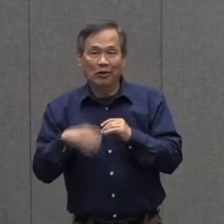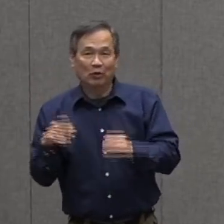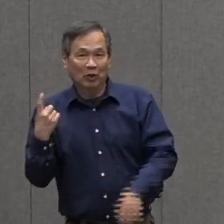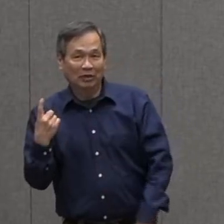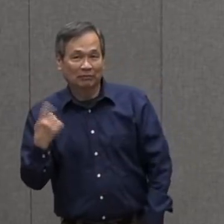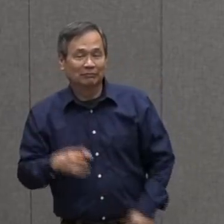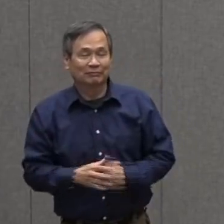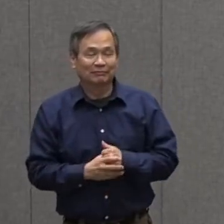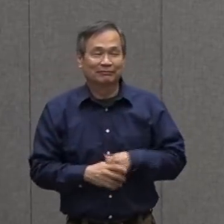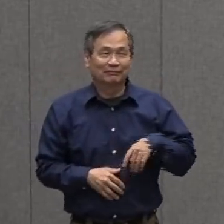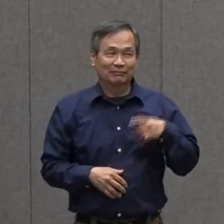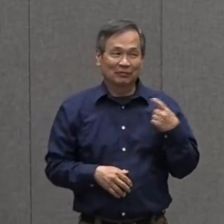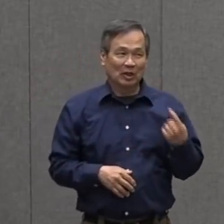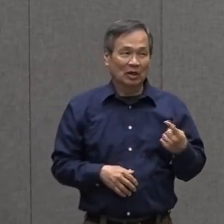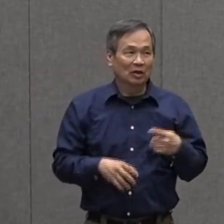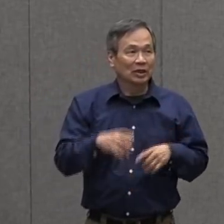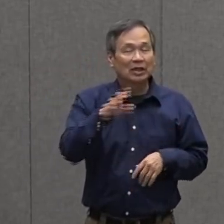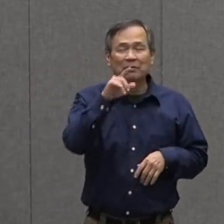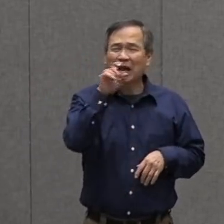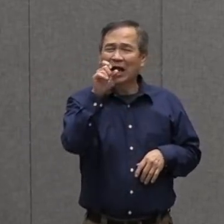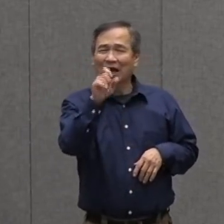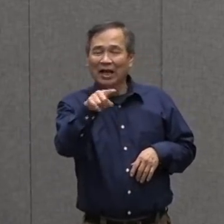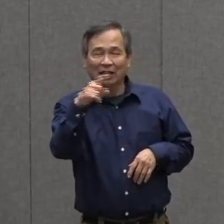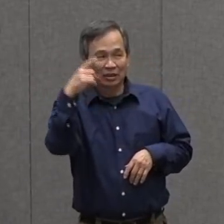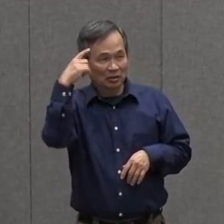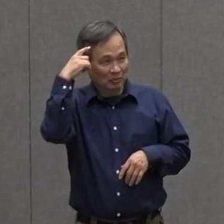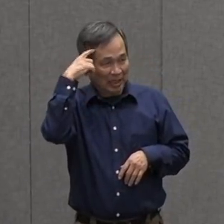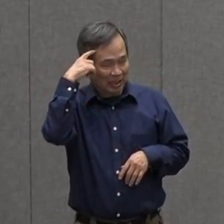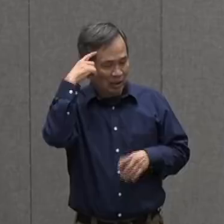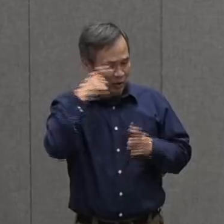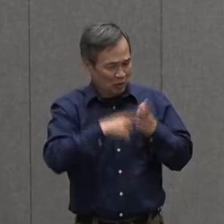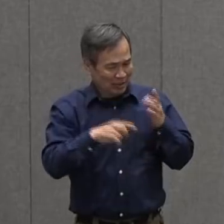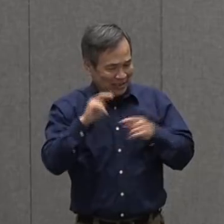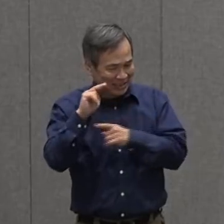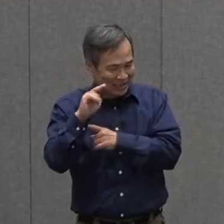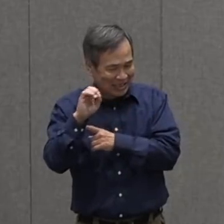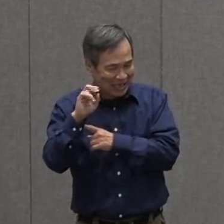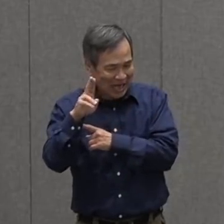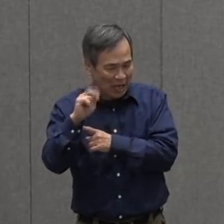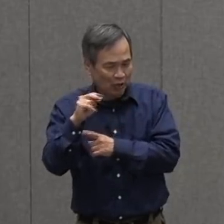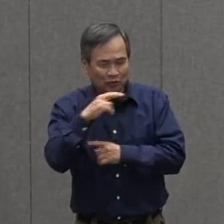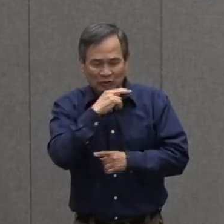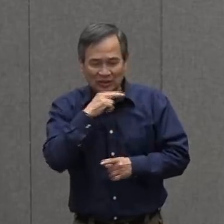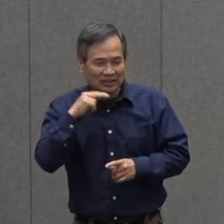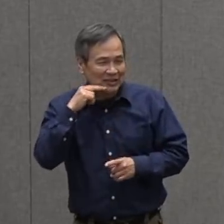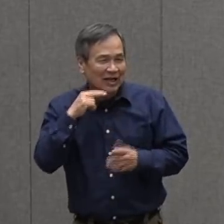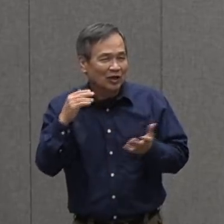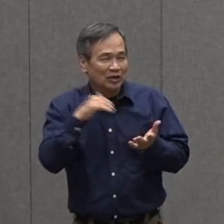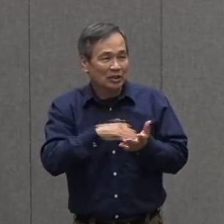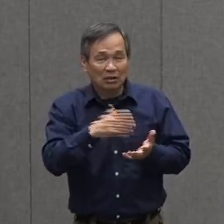Can you refresh your brains about what a noun is again? Say it into your TV.